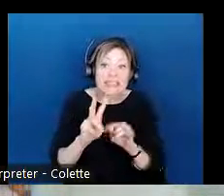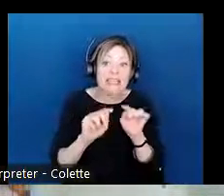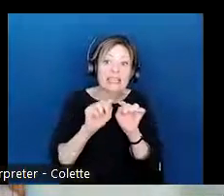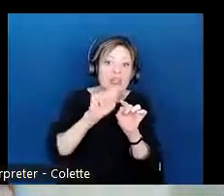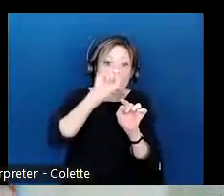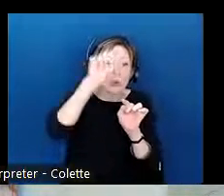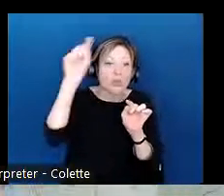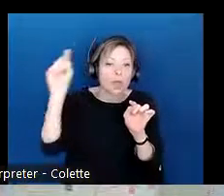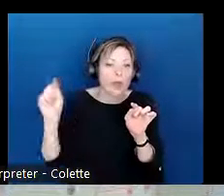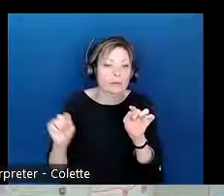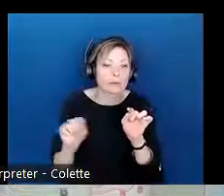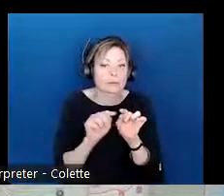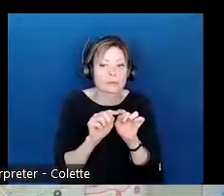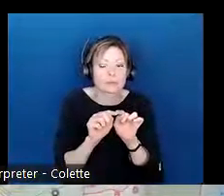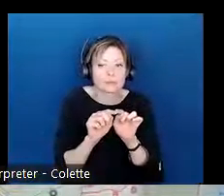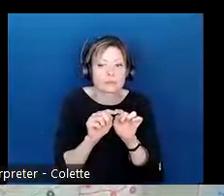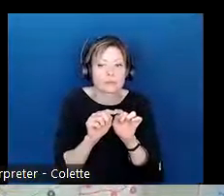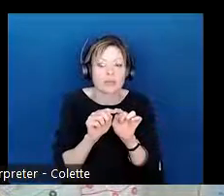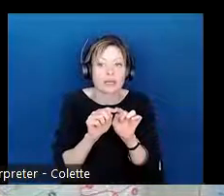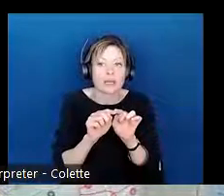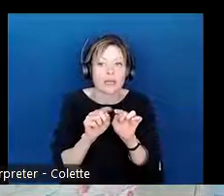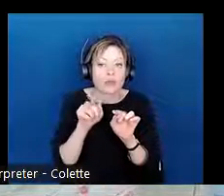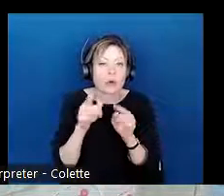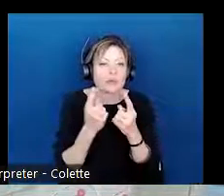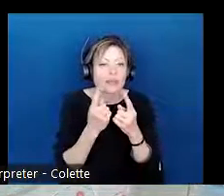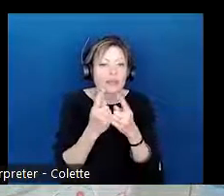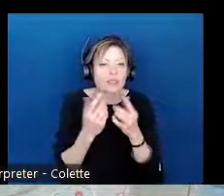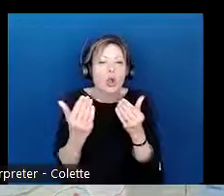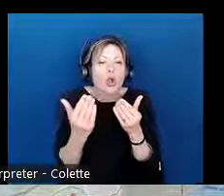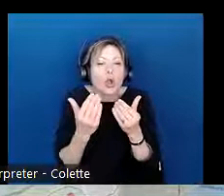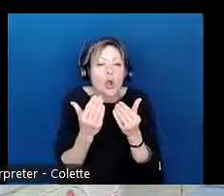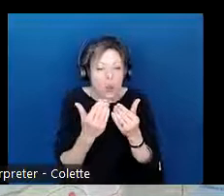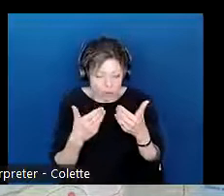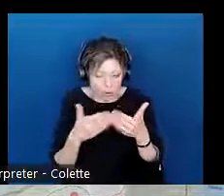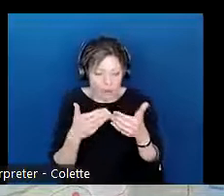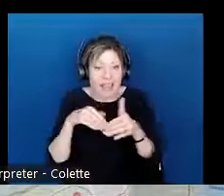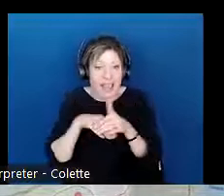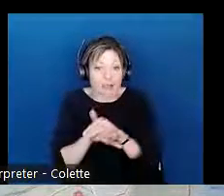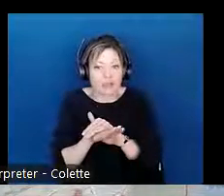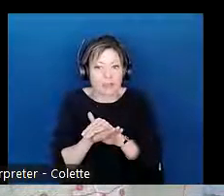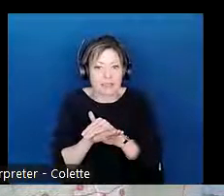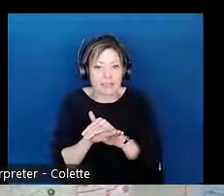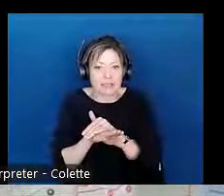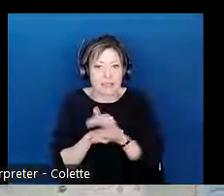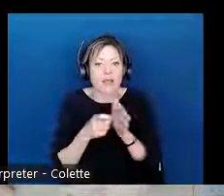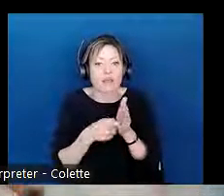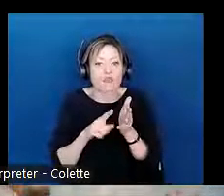and those nearest the entrance in the Rural Life Centre these would be accessible here